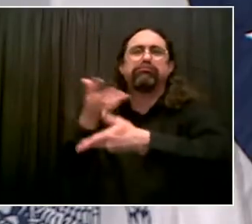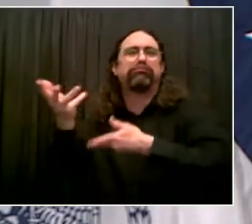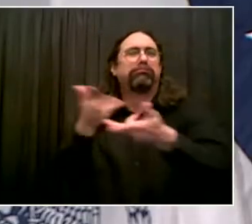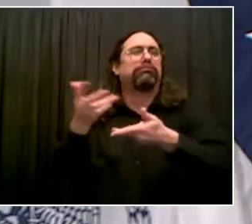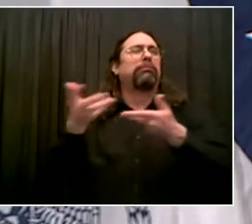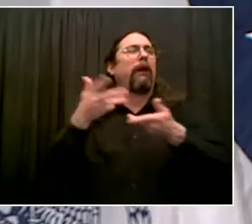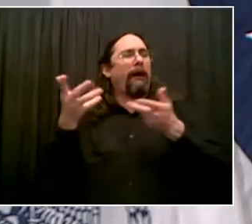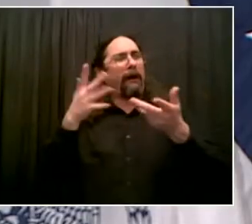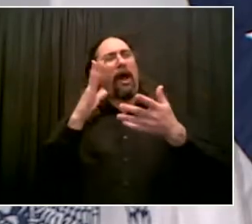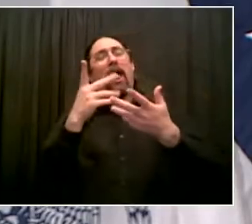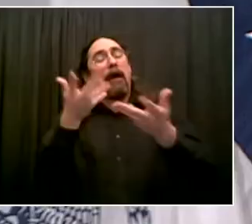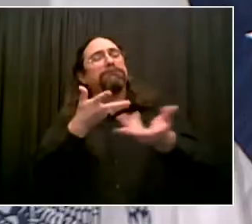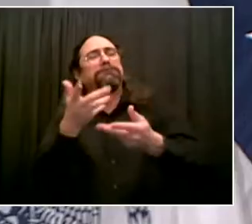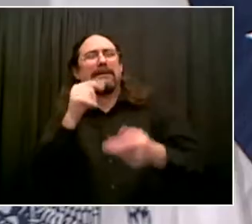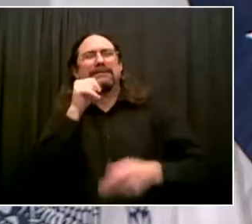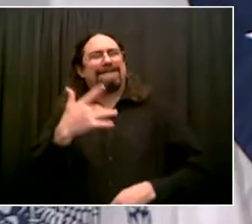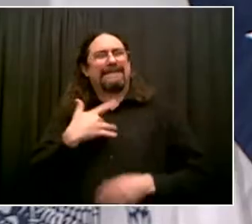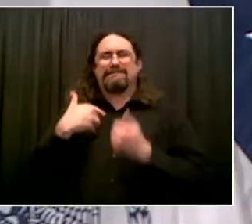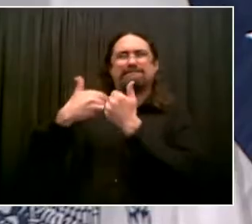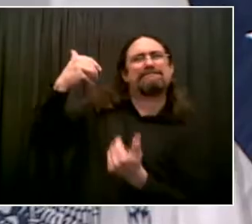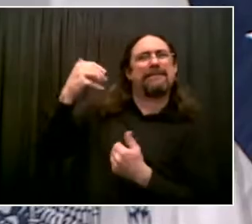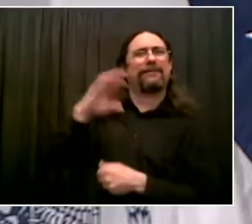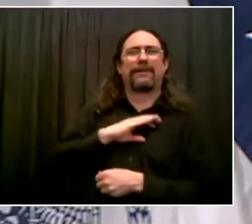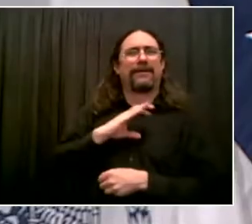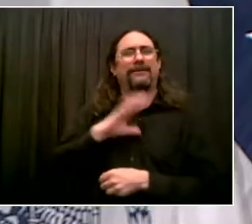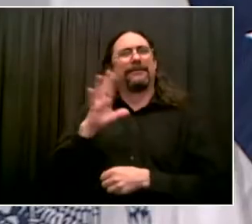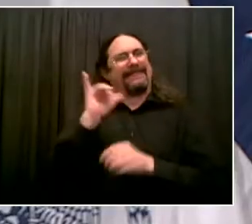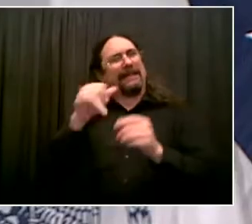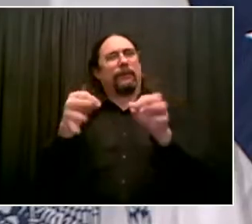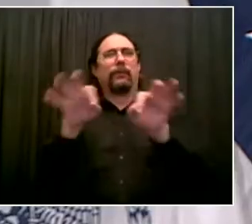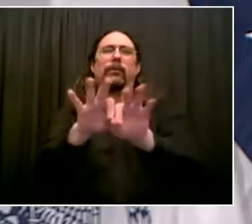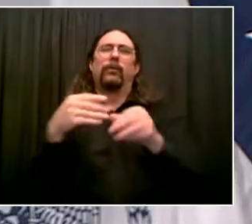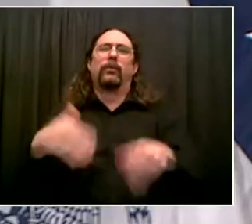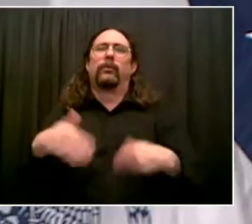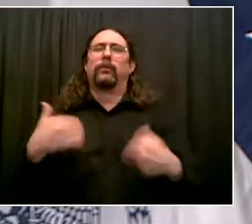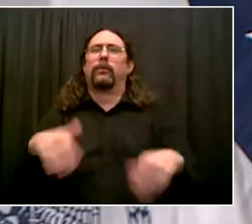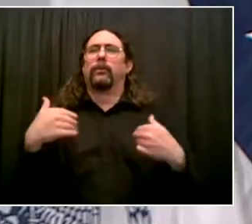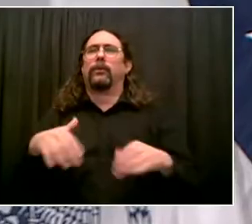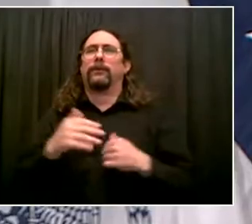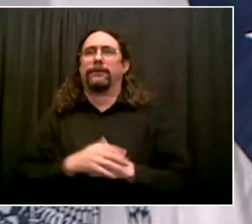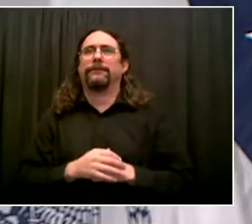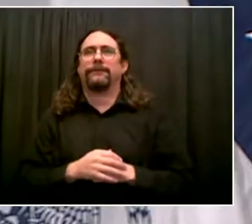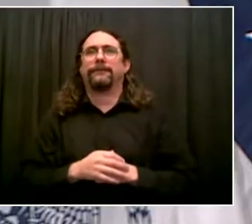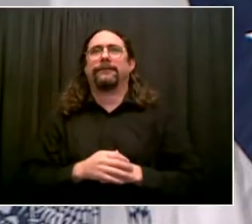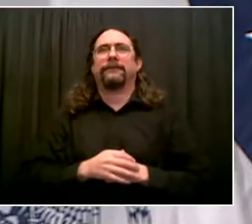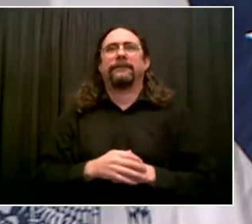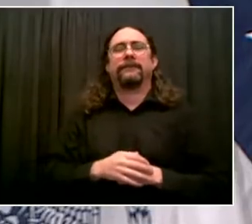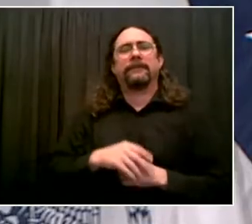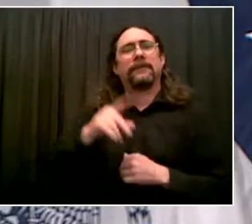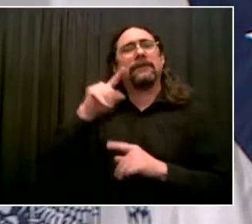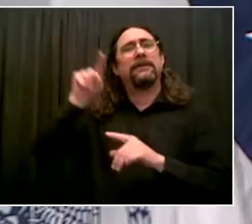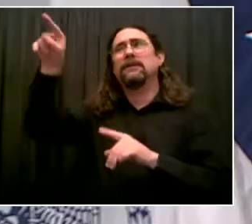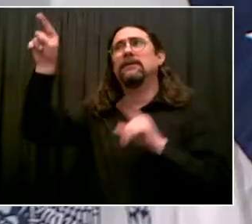CHALLENGES. WE'LL BE STRAIGHTFORWARD ABOUT THEM AND HOW WE ADDRESS THEM BUT WE NEED TO TAKE STOCK OF SOME OF